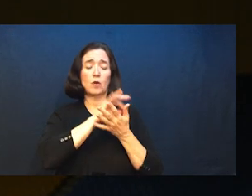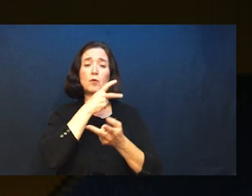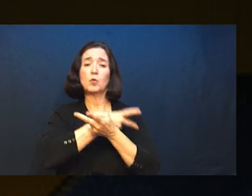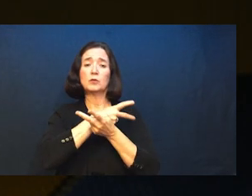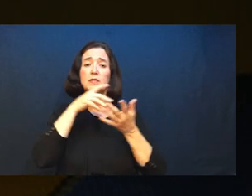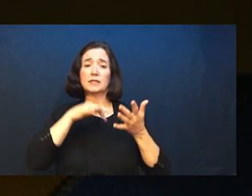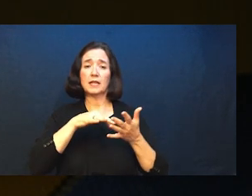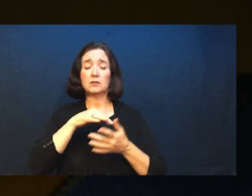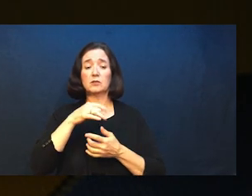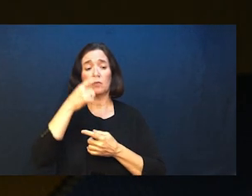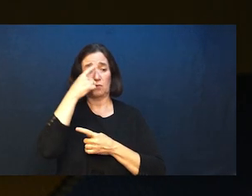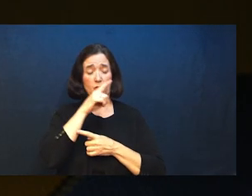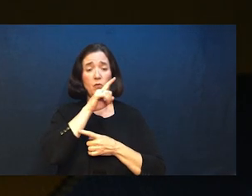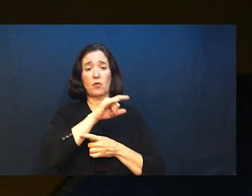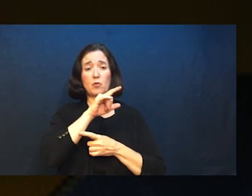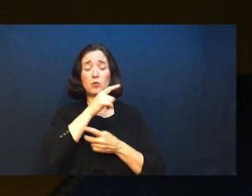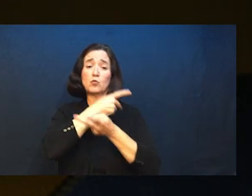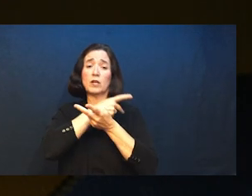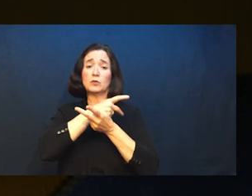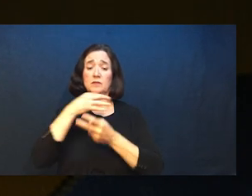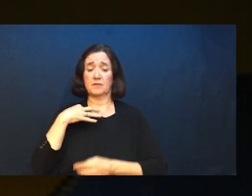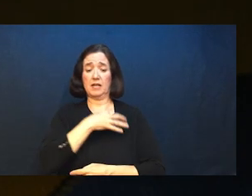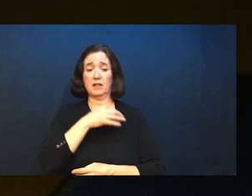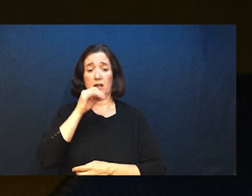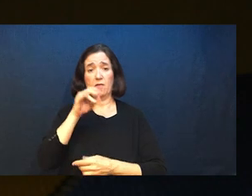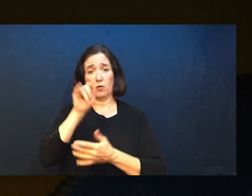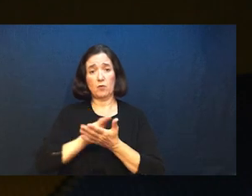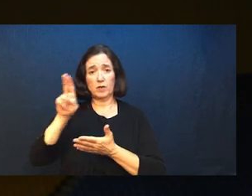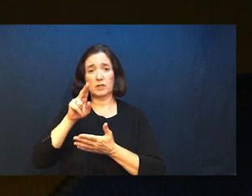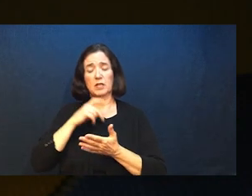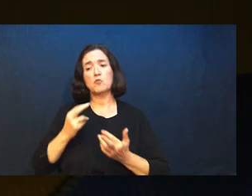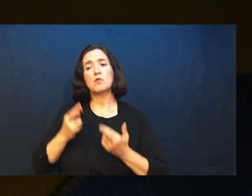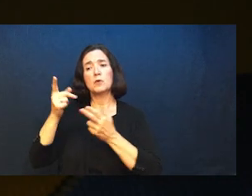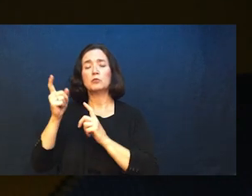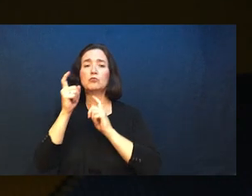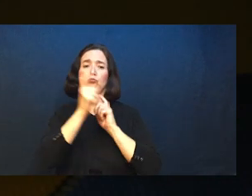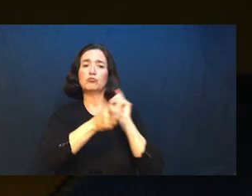On behalf of the graduate faculty of the university, I recommend you confer the appropriate degree.